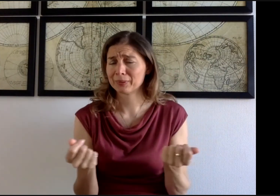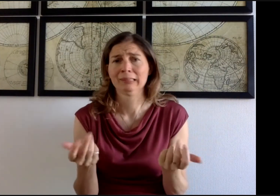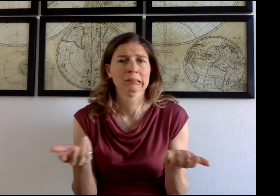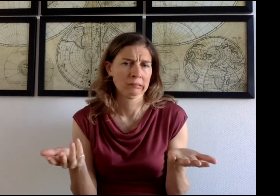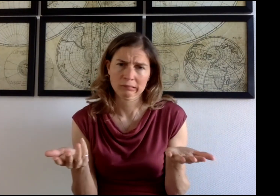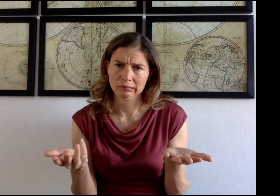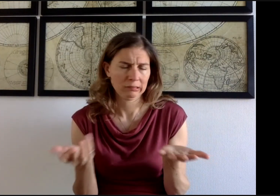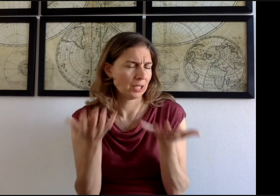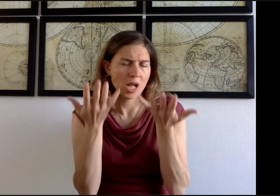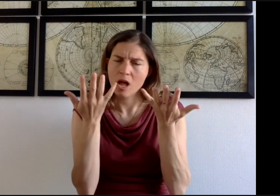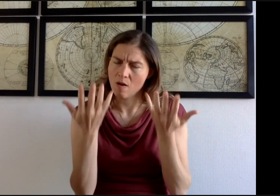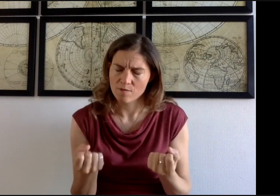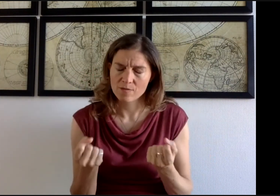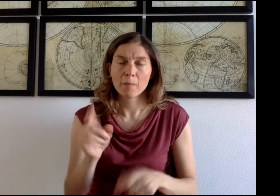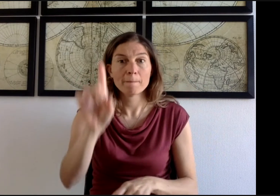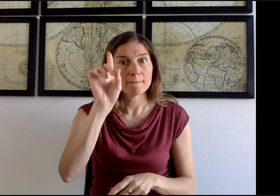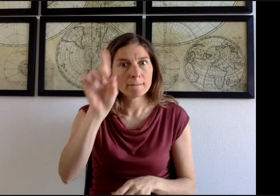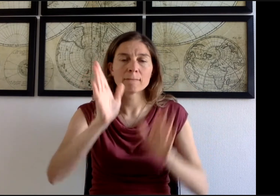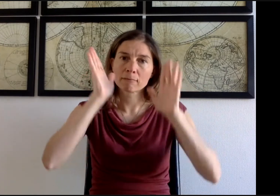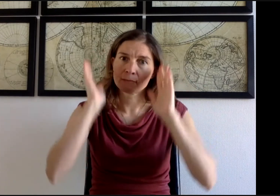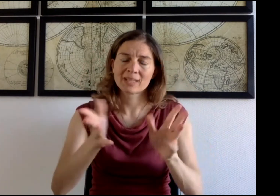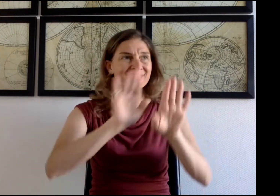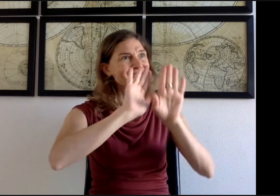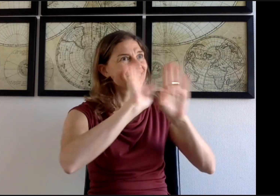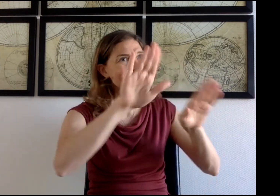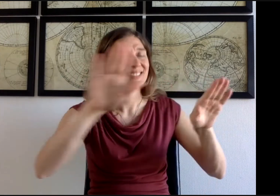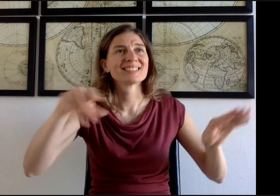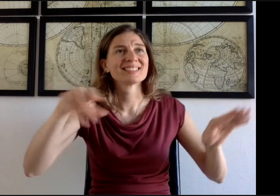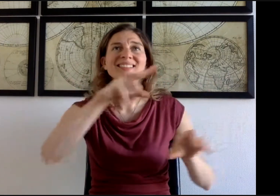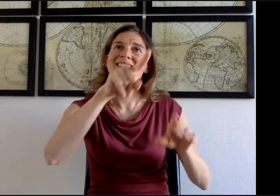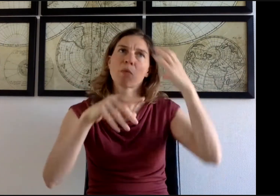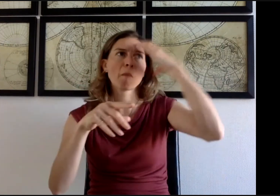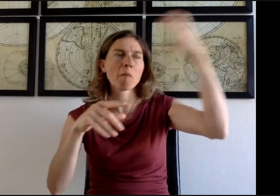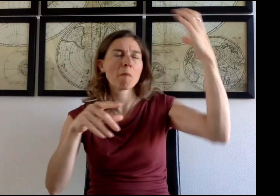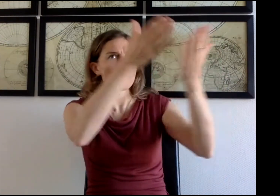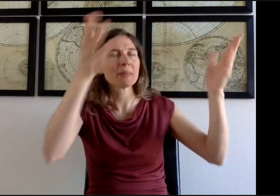need to have policy responses and address their needs for support.